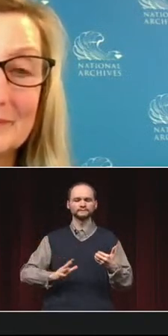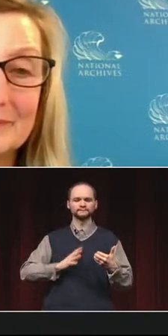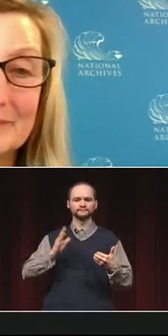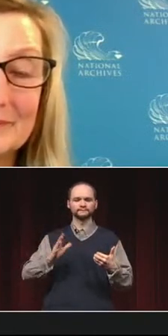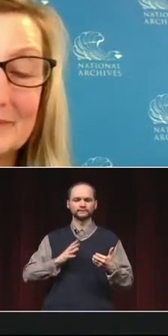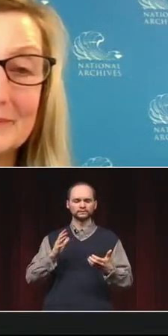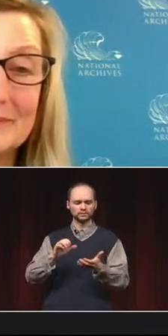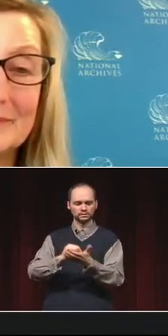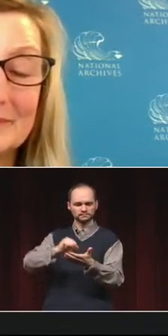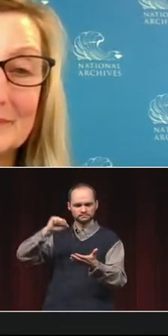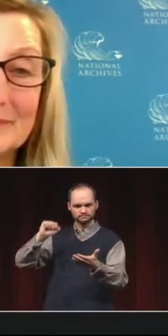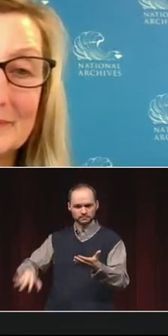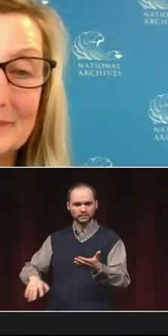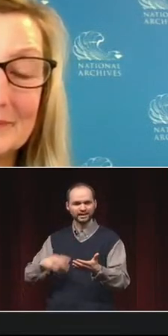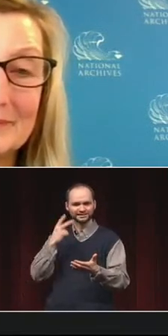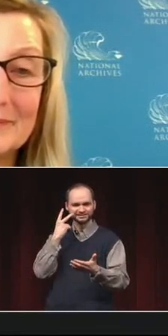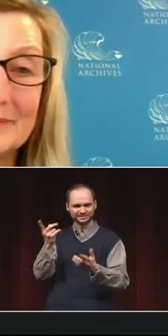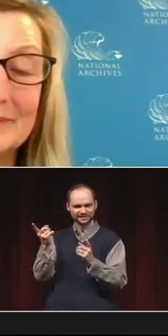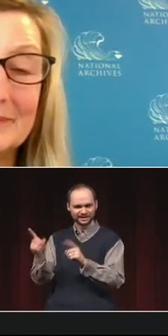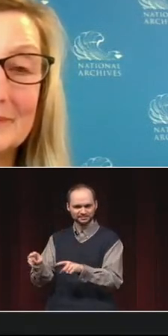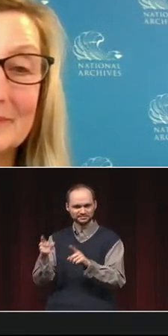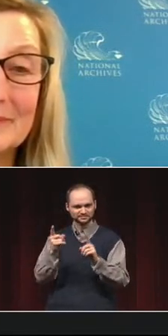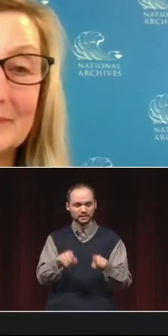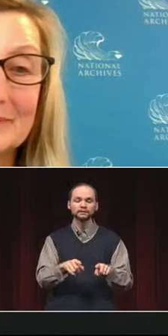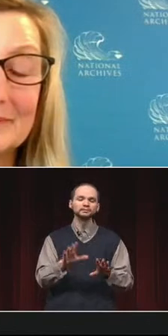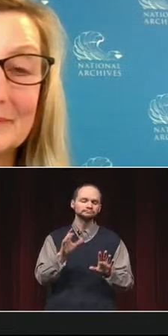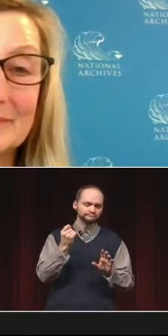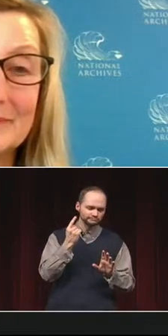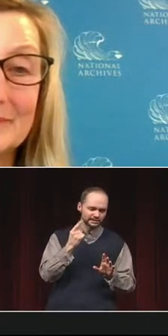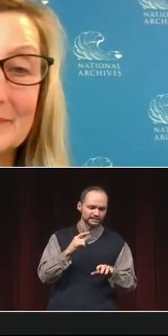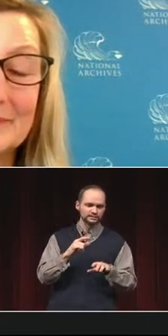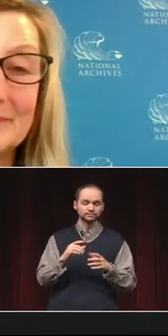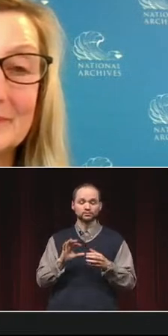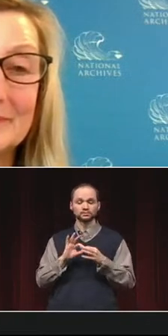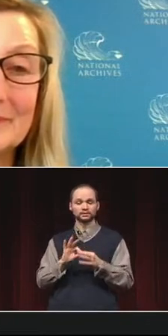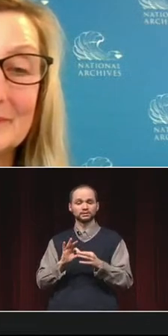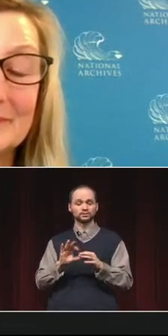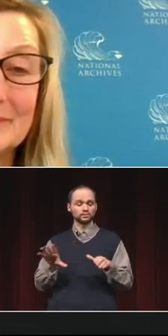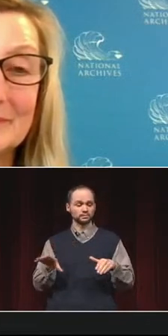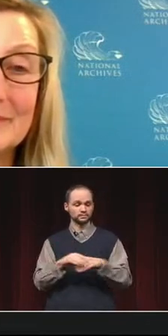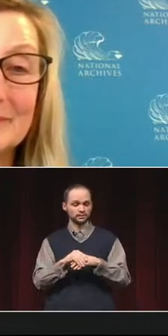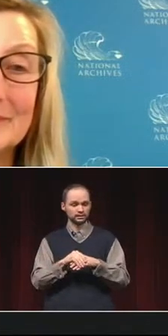It did take a little bit of time for marriages and such to be addressed, but eventually we